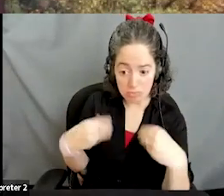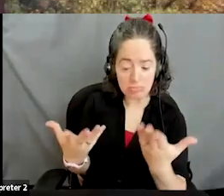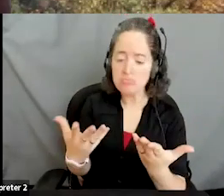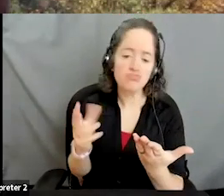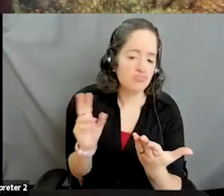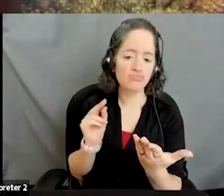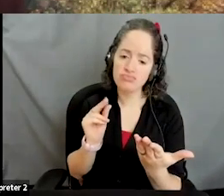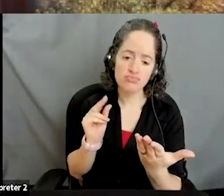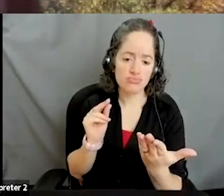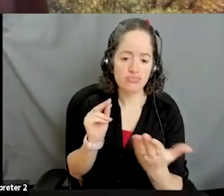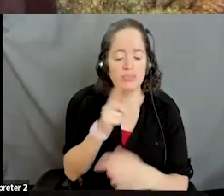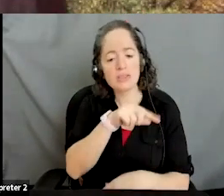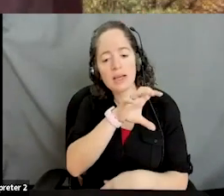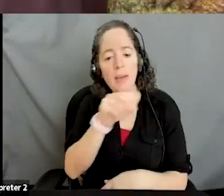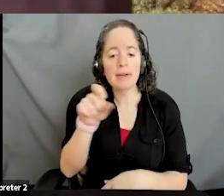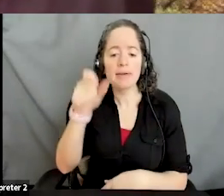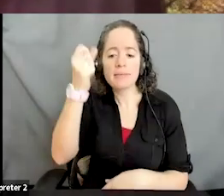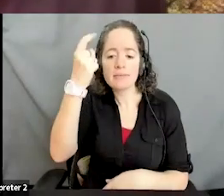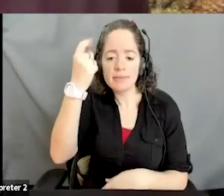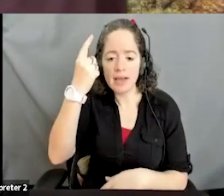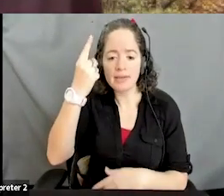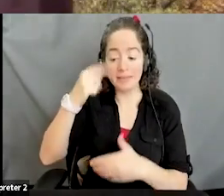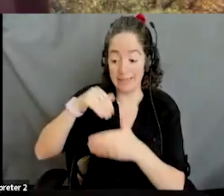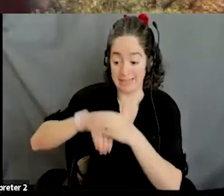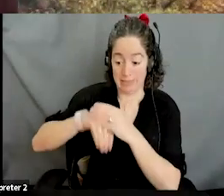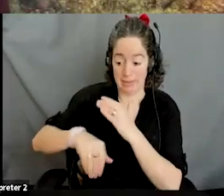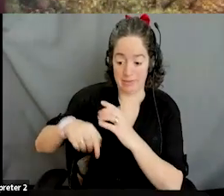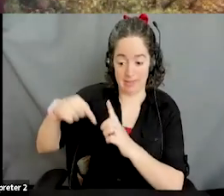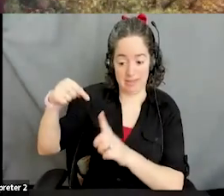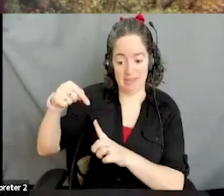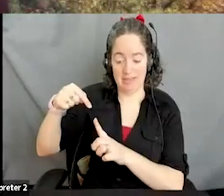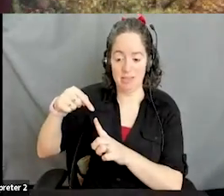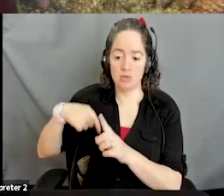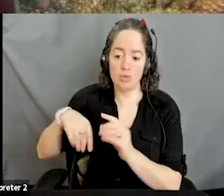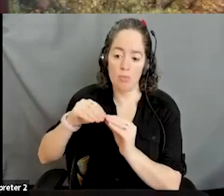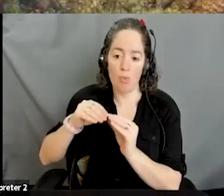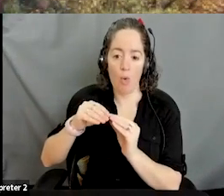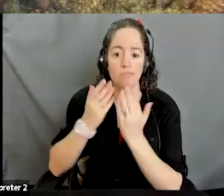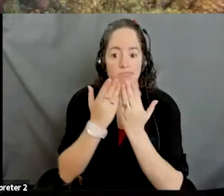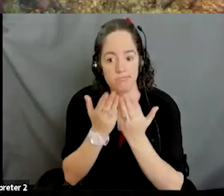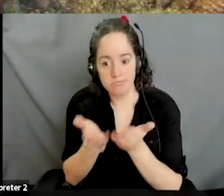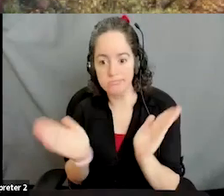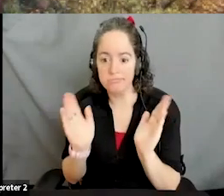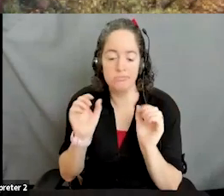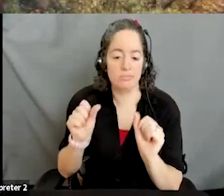and have a deeper understanding of the people that it impacts beyond your own customer base.